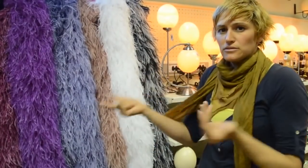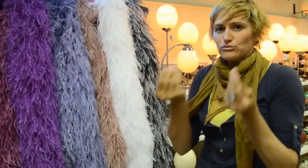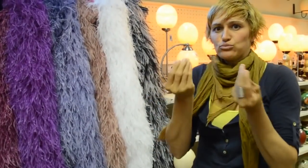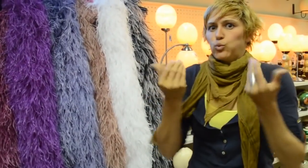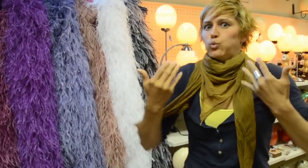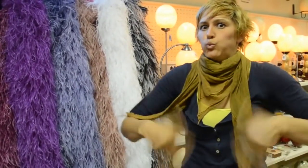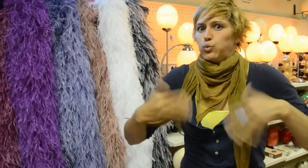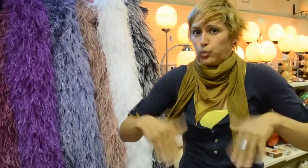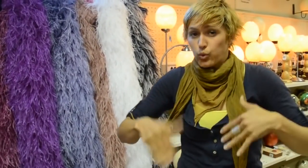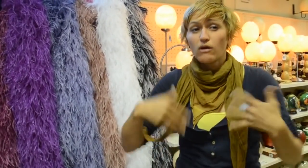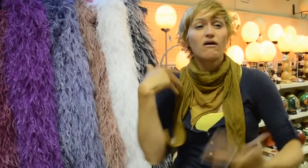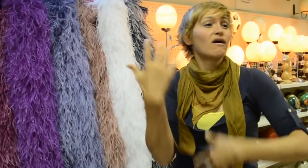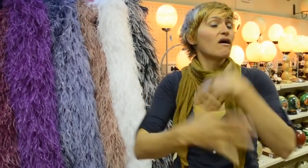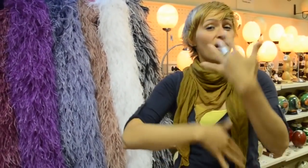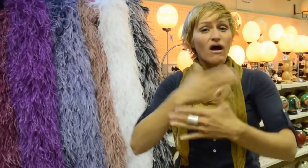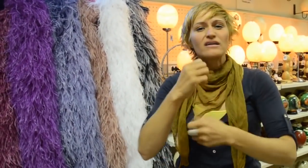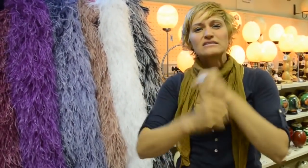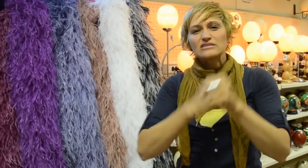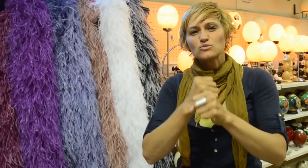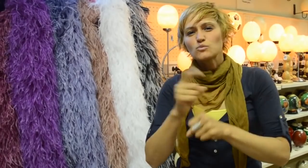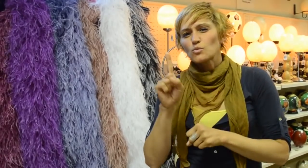They were in very high demand because of the top quality.